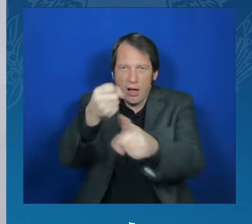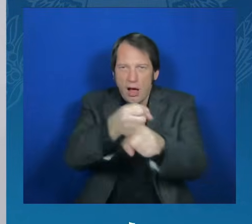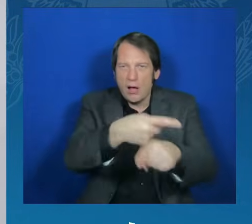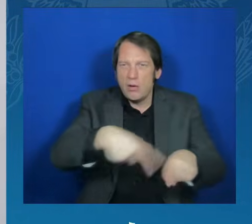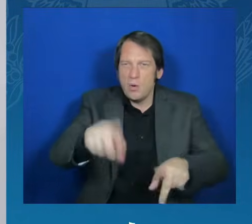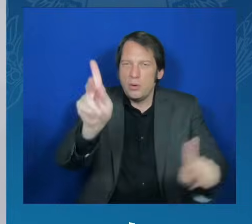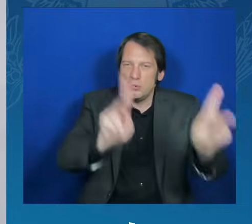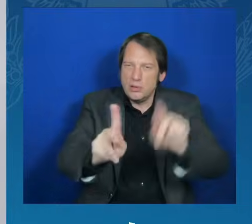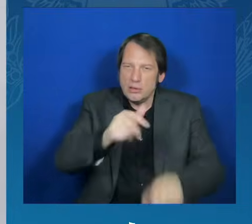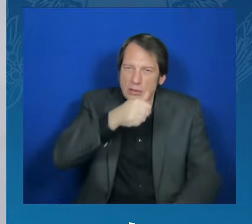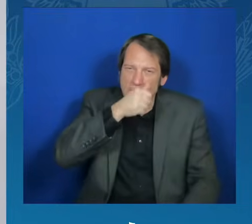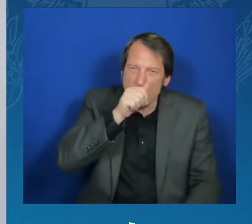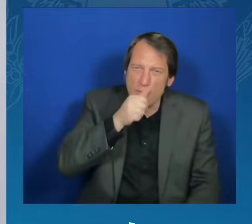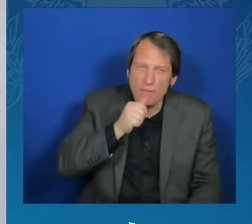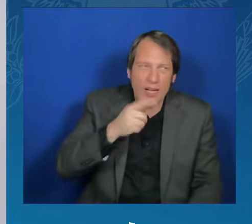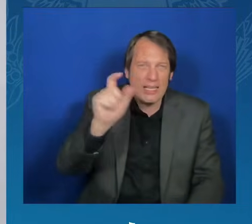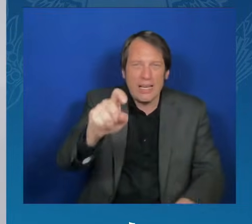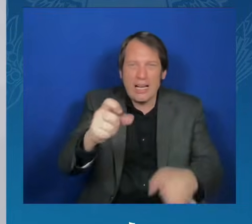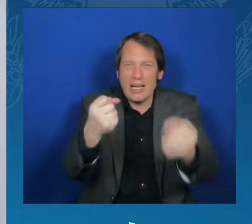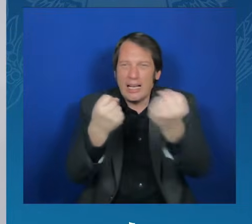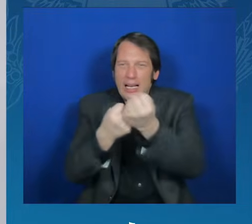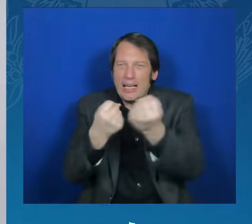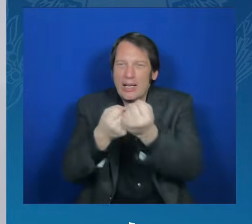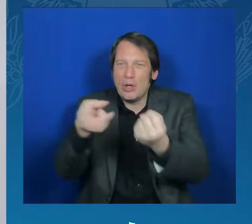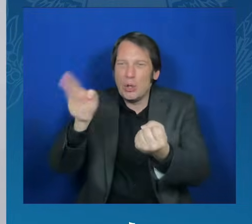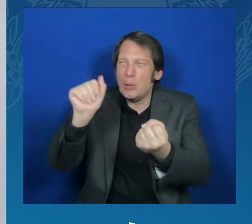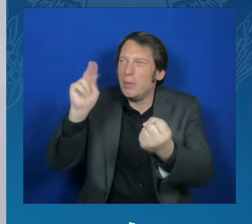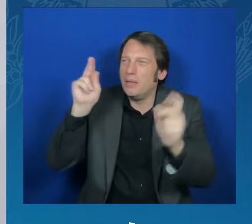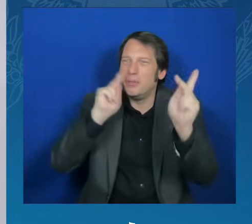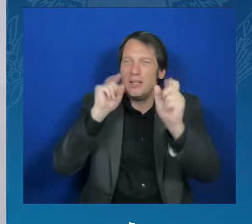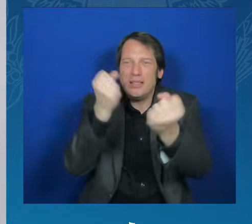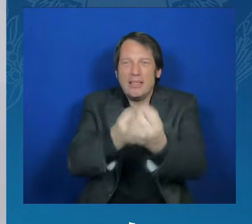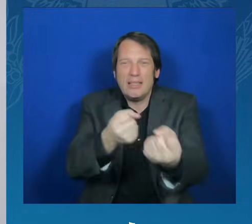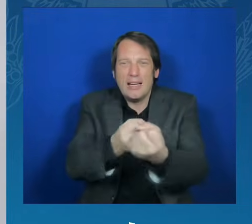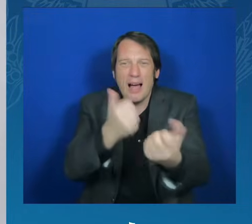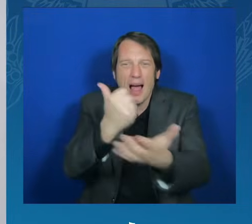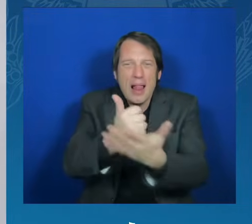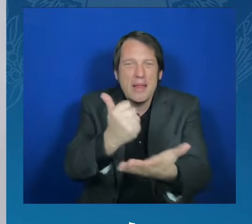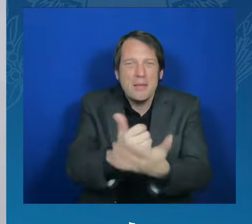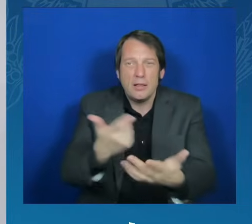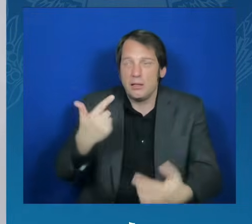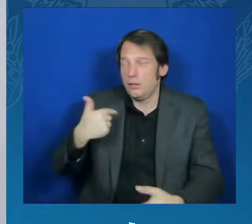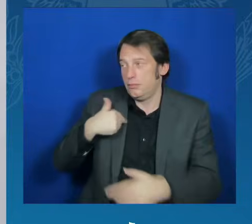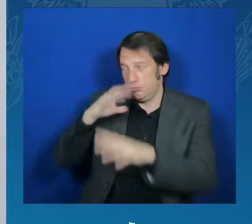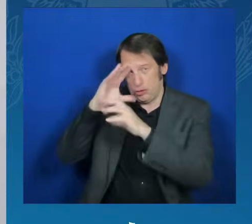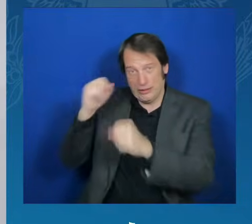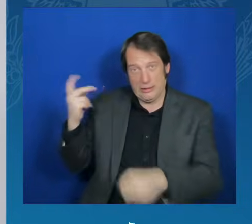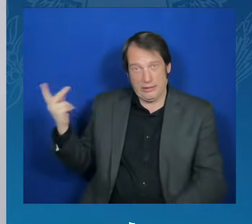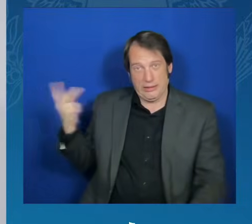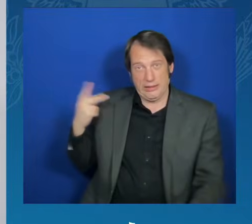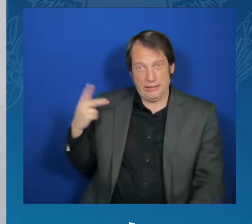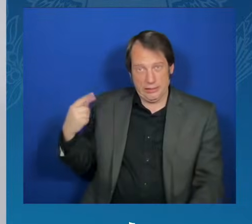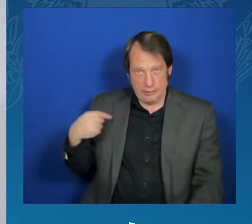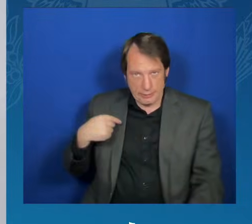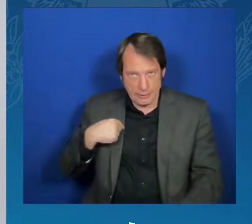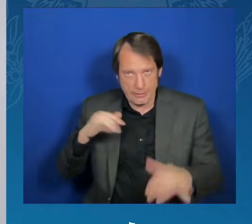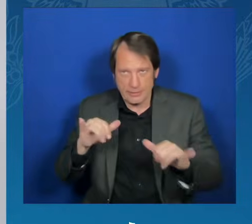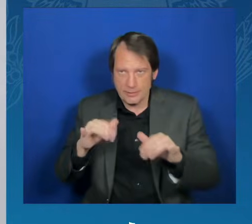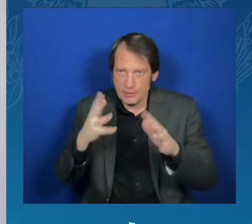and I have been very adamant about getting that humanitarian aid in. We look at the circumstances of what's happening: